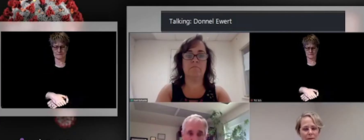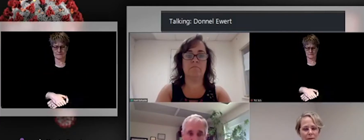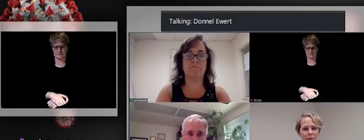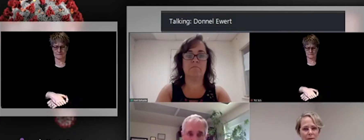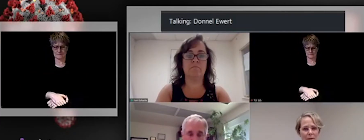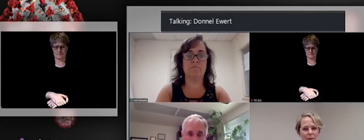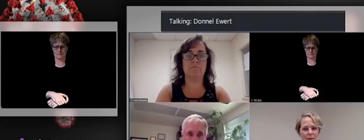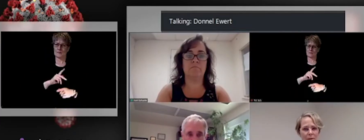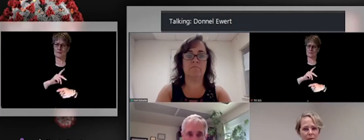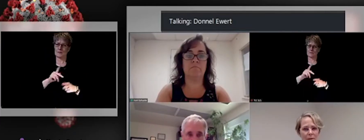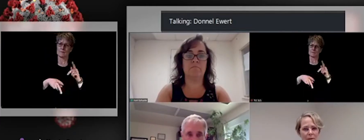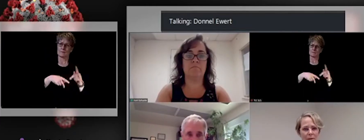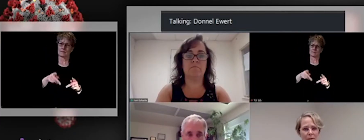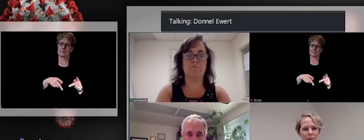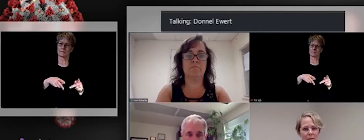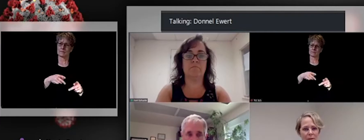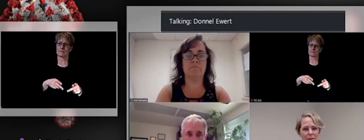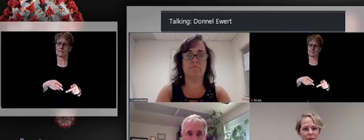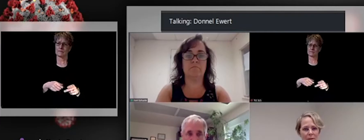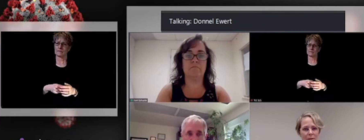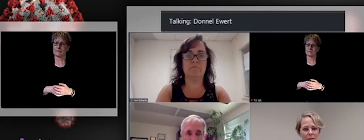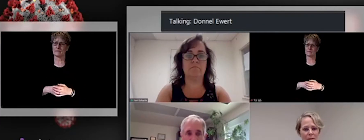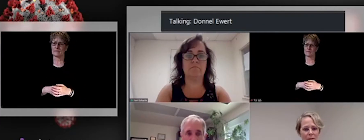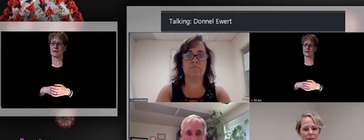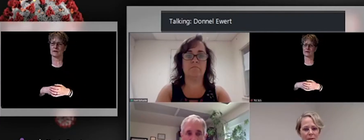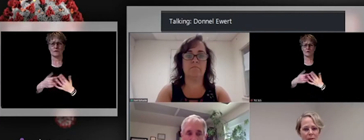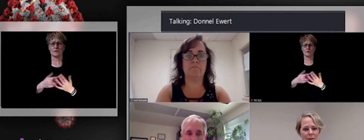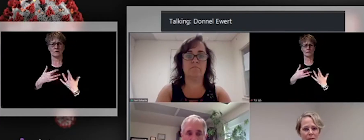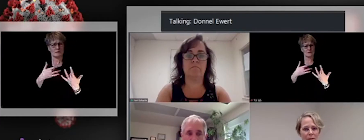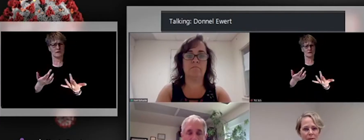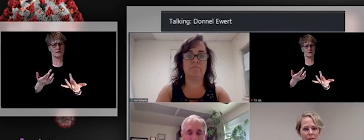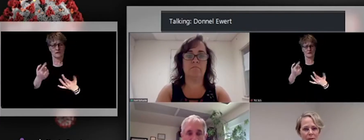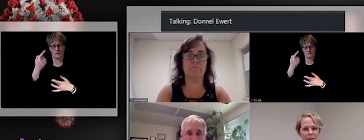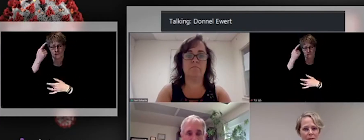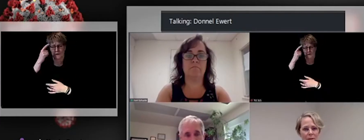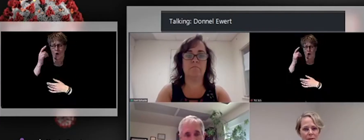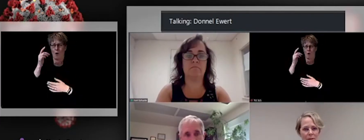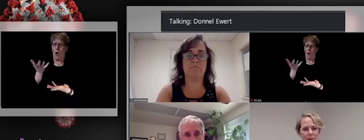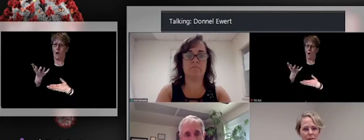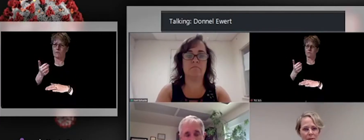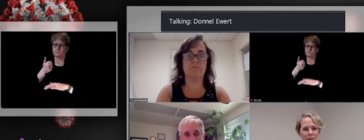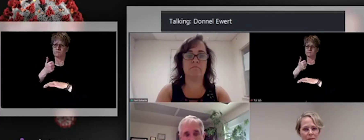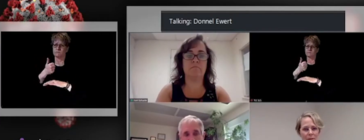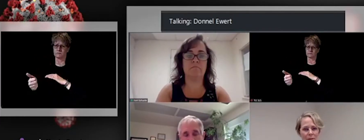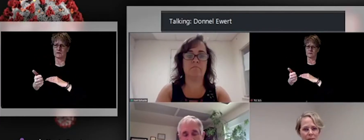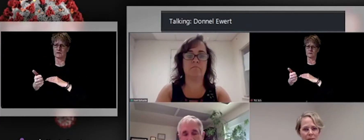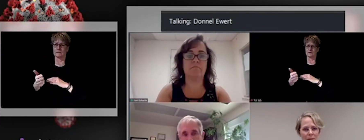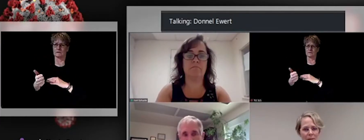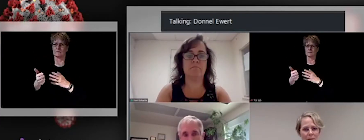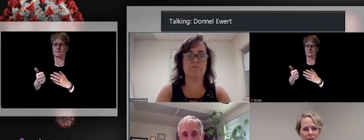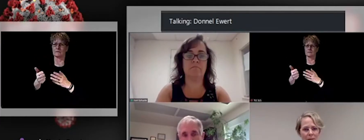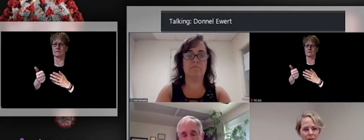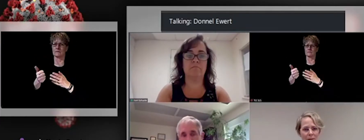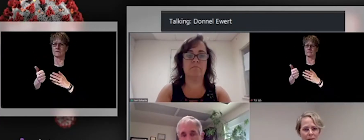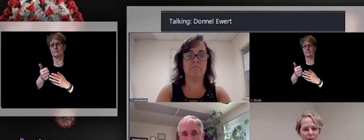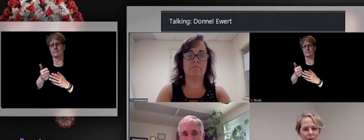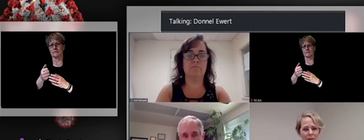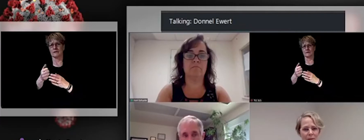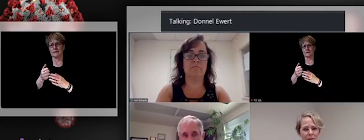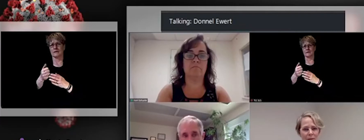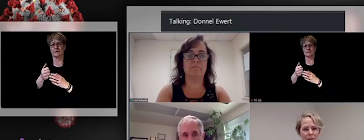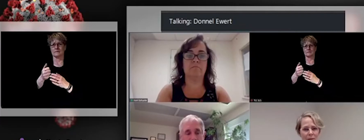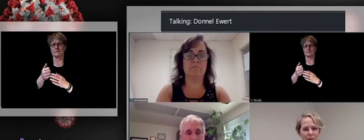is all our individual responsibility and while that is partly correct when it comes to healthy